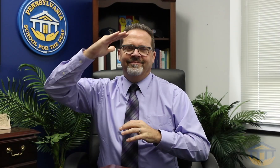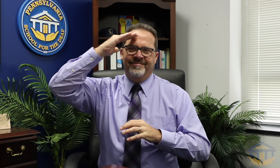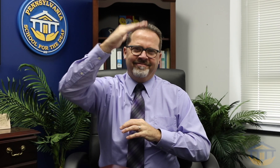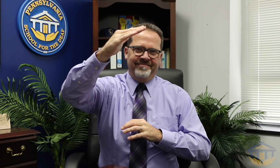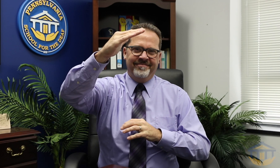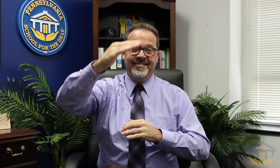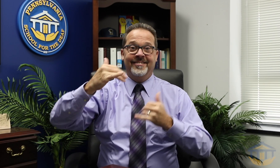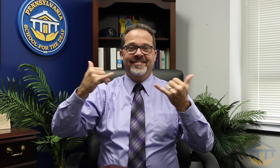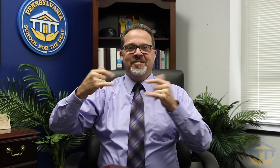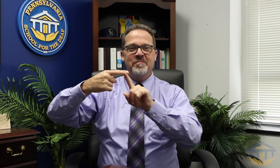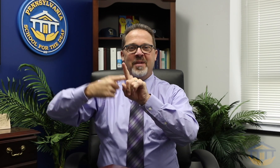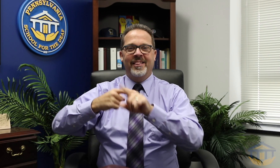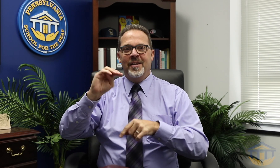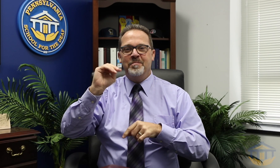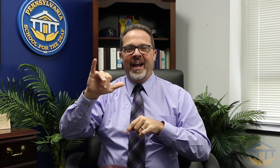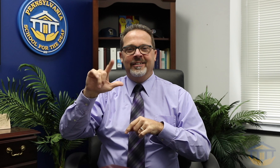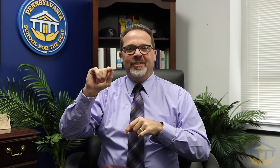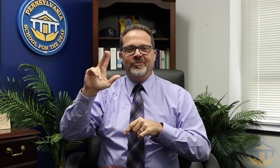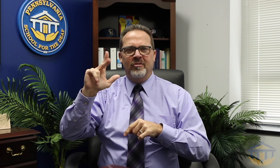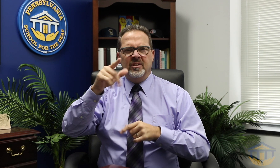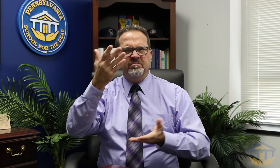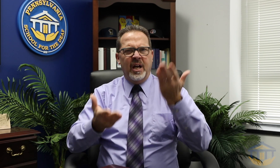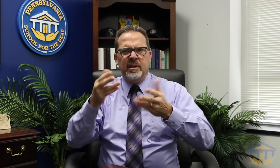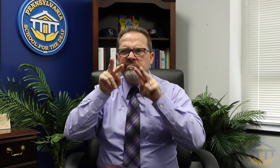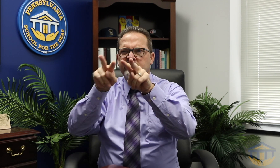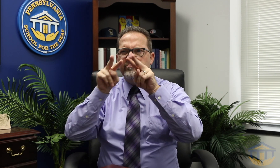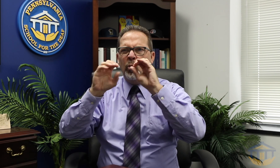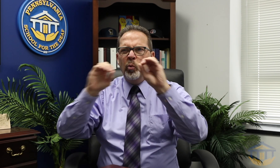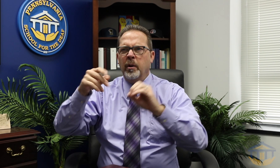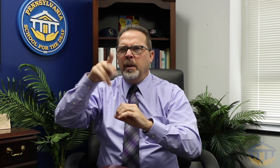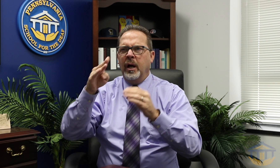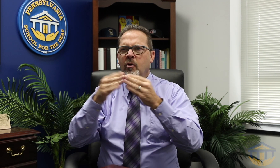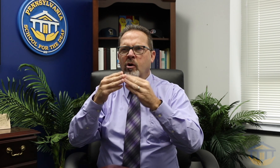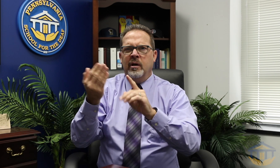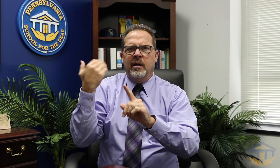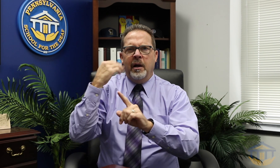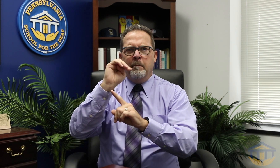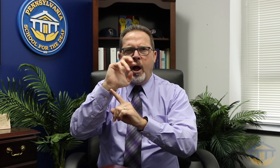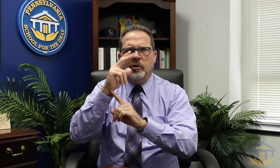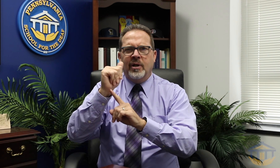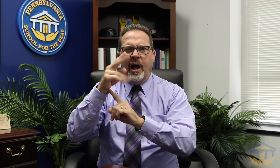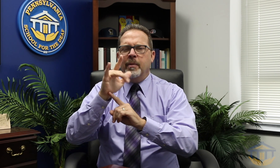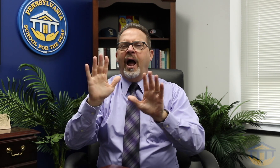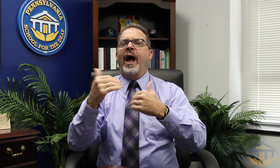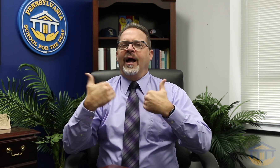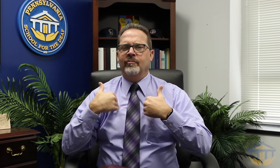Hello everyone. These are my updates for May 2023. If you were looking for a video for